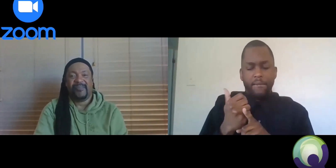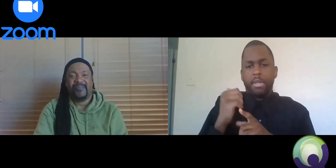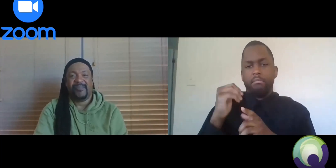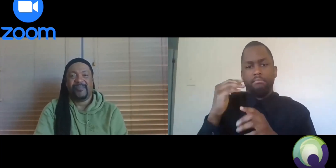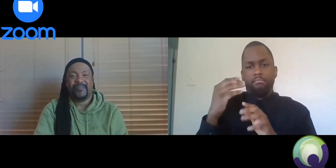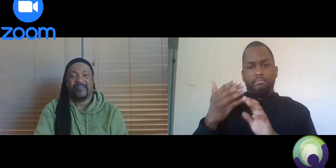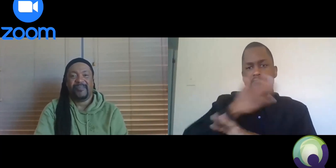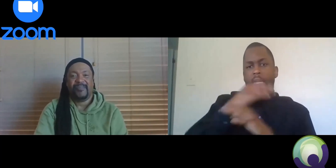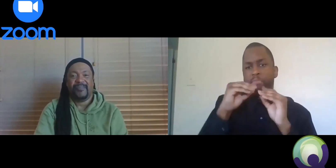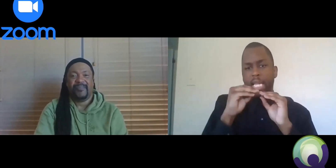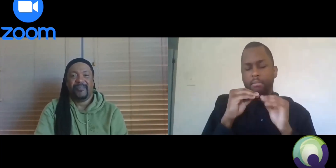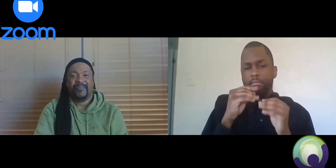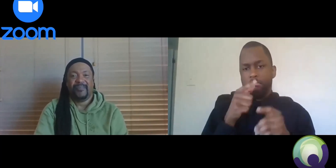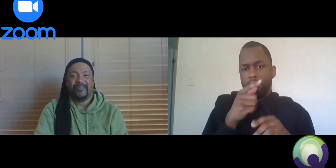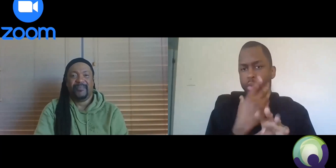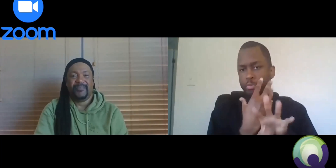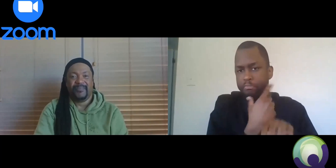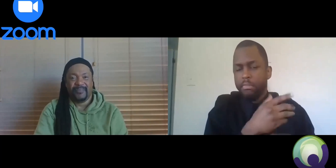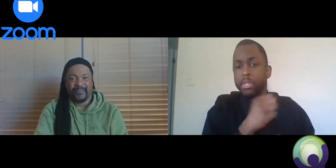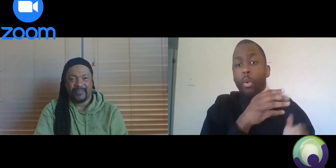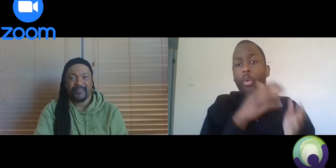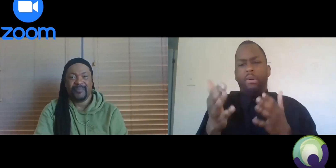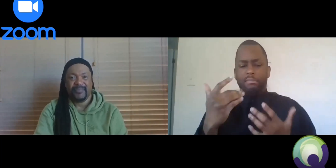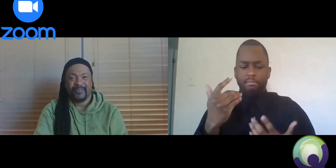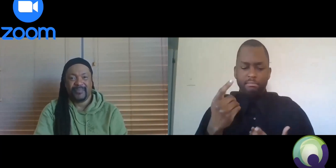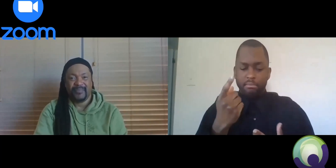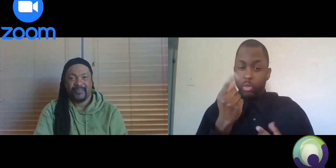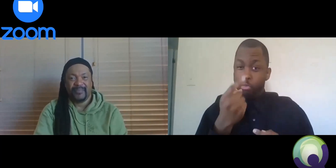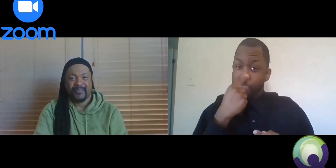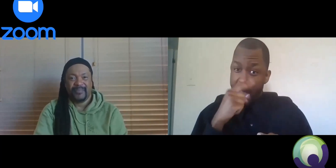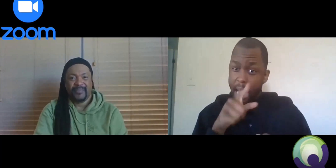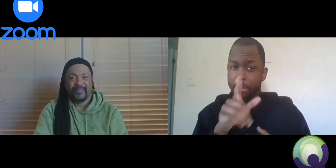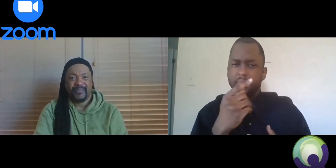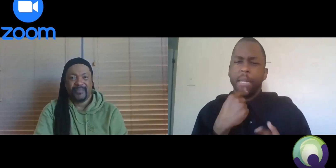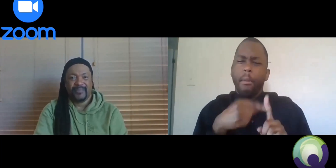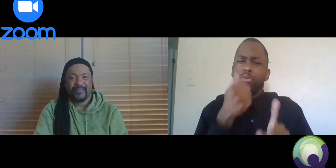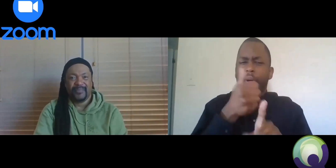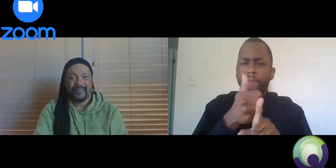yourself in the previous zoom meeting. Do you mind telling more about yourself?